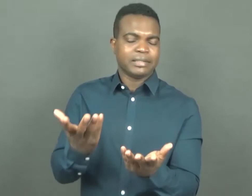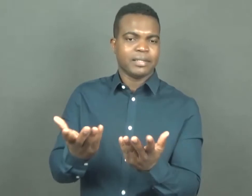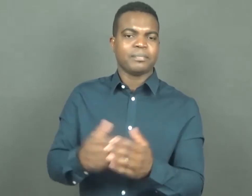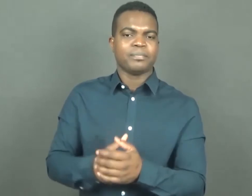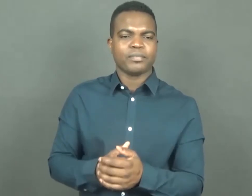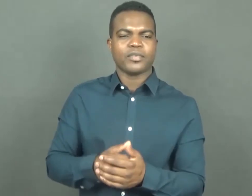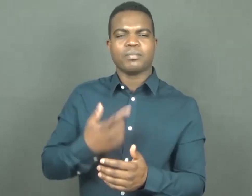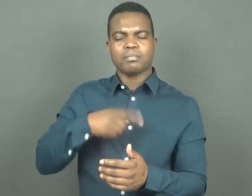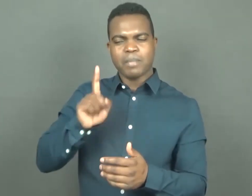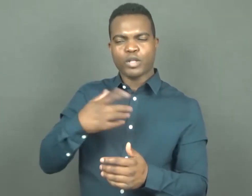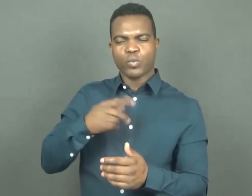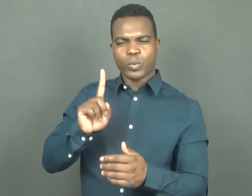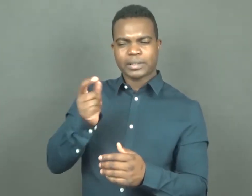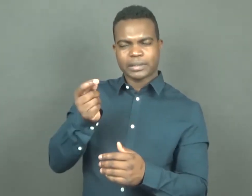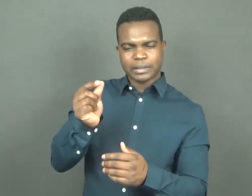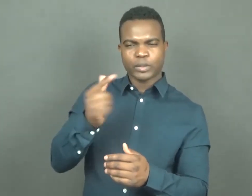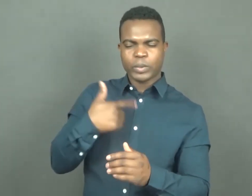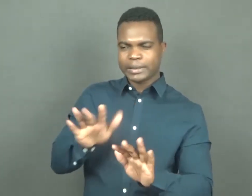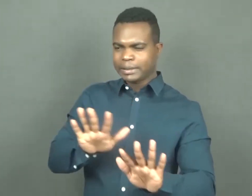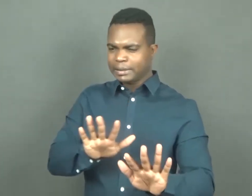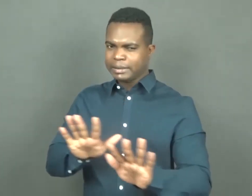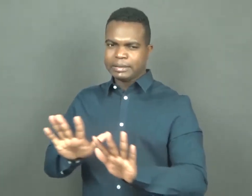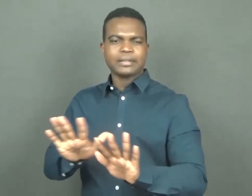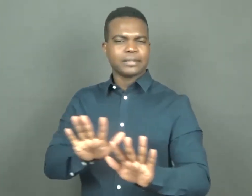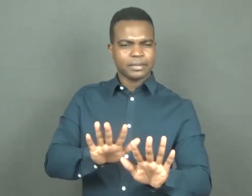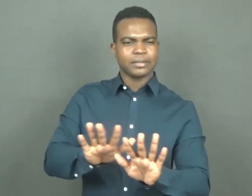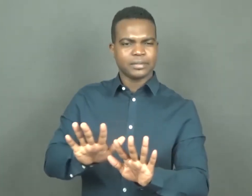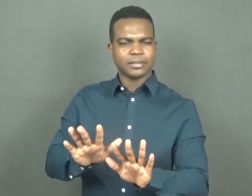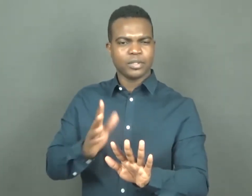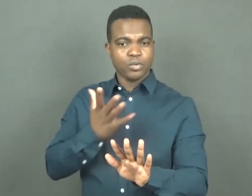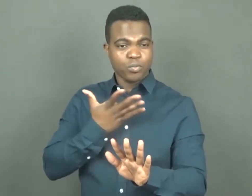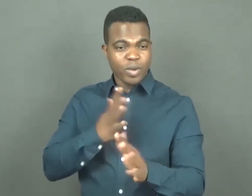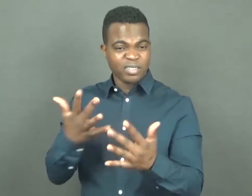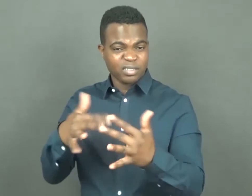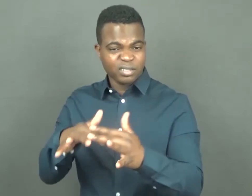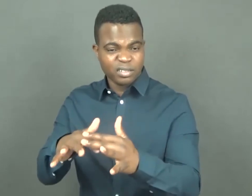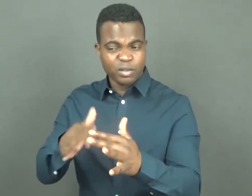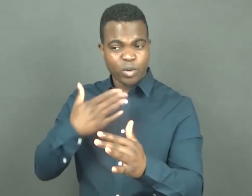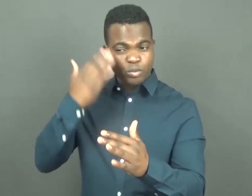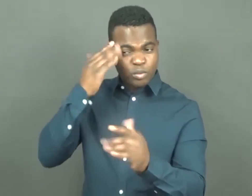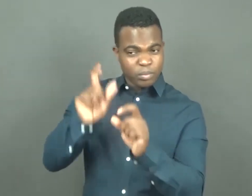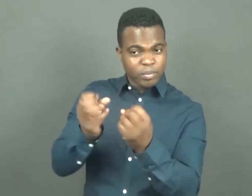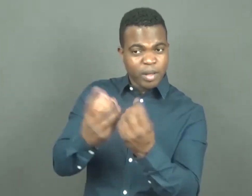include mental health questions, things of upper body. I hope that answers that question.